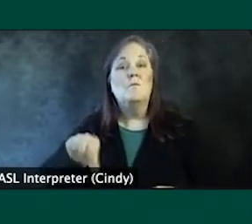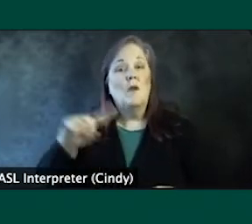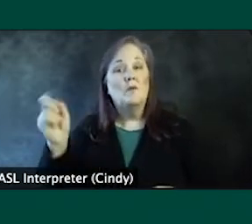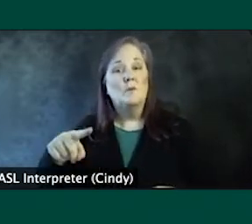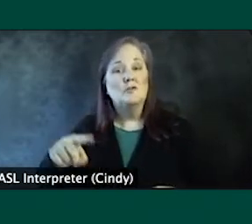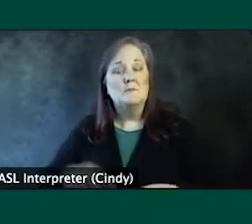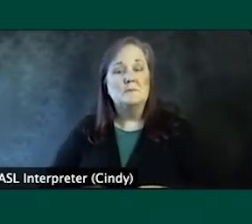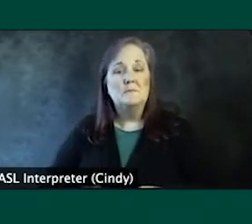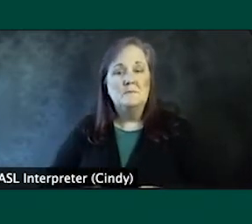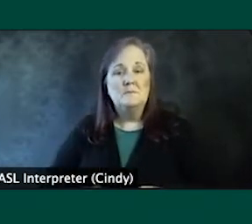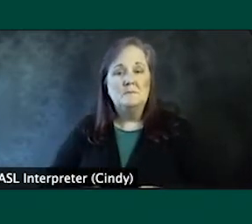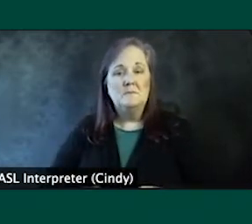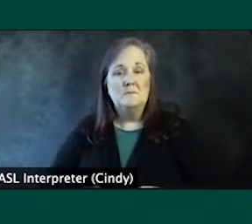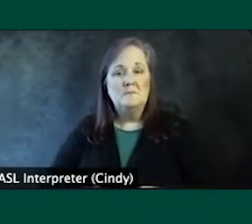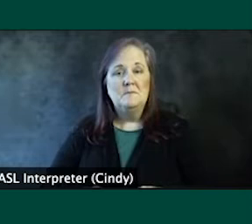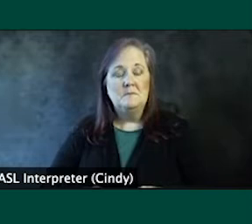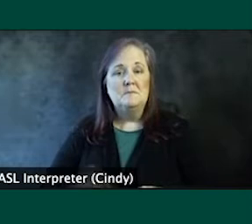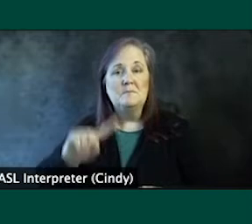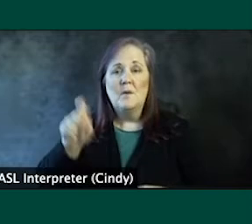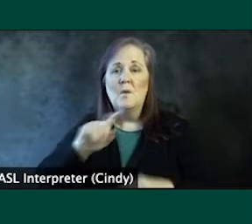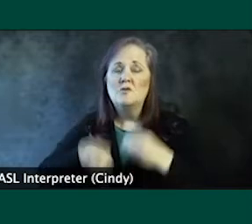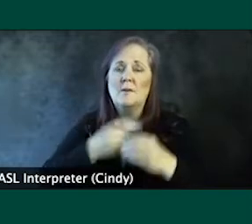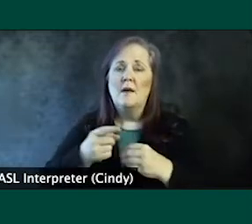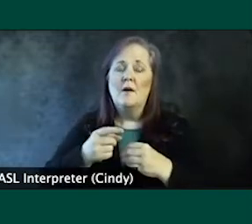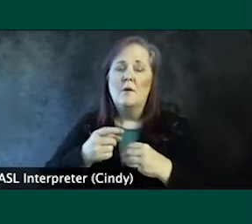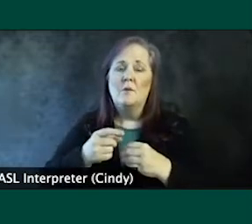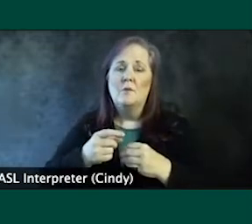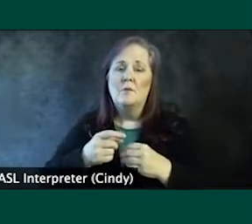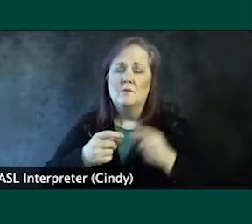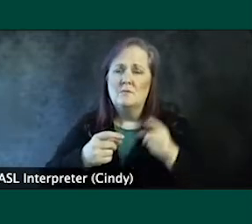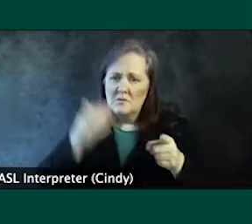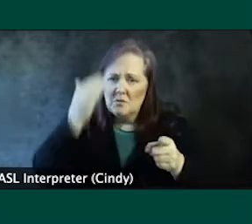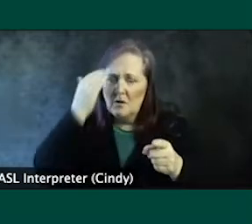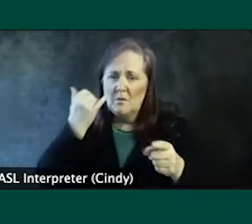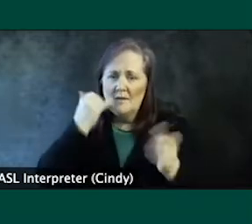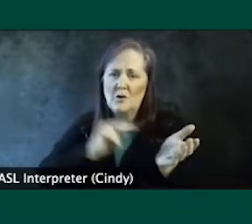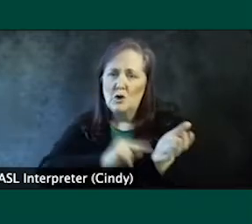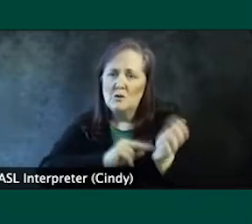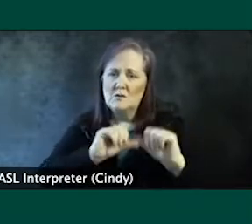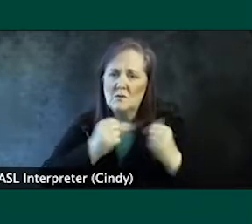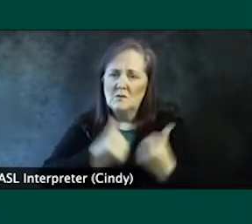that would be generated back to the state from the, you know developing new technologies